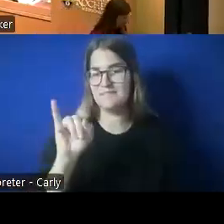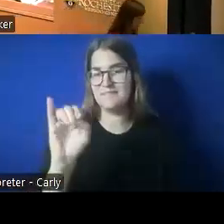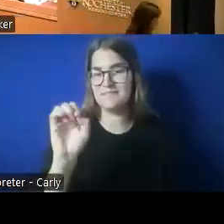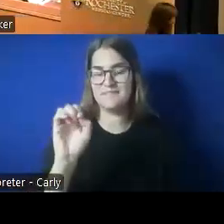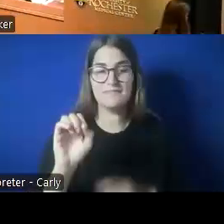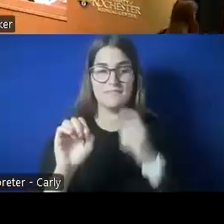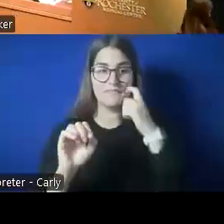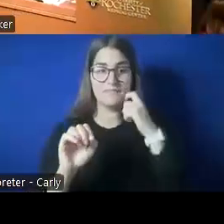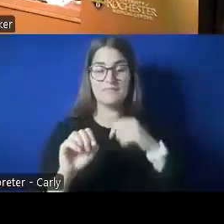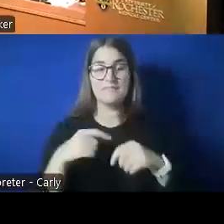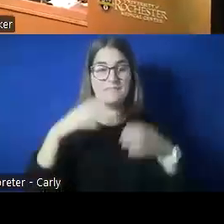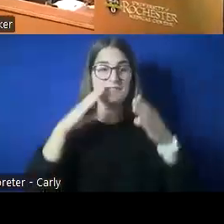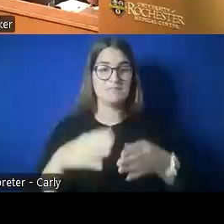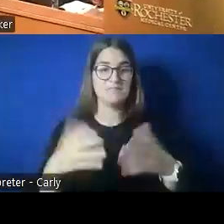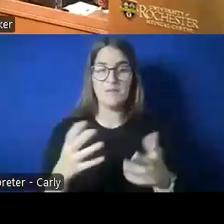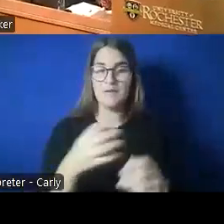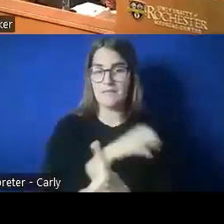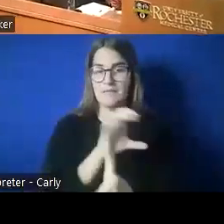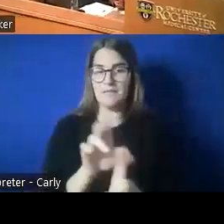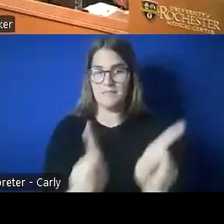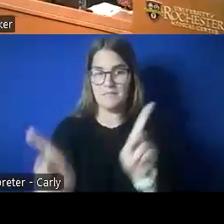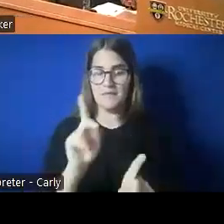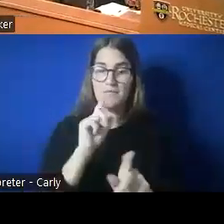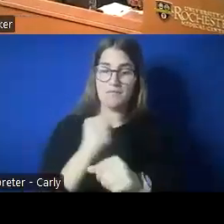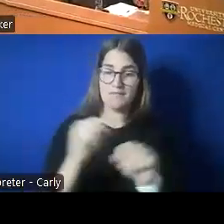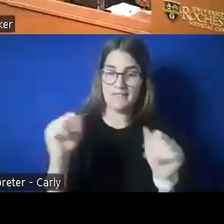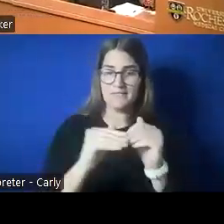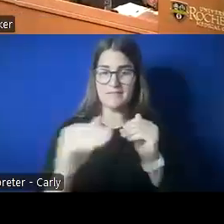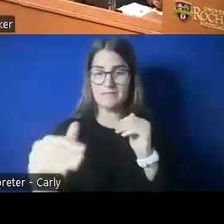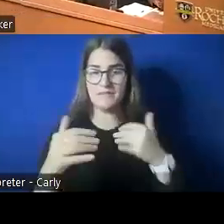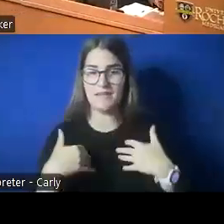is on empowering indiv indviduals towards safety stability and health through services that are